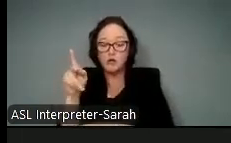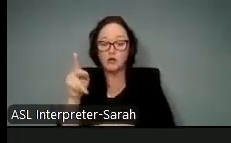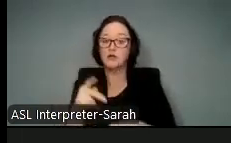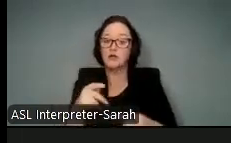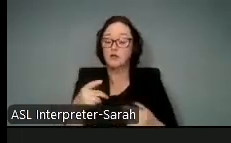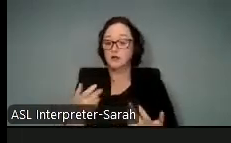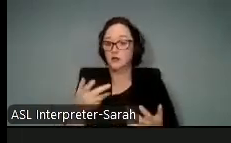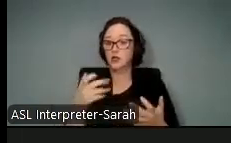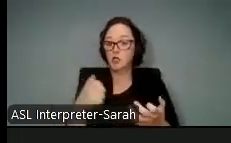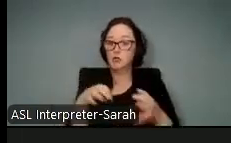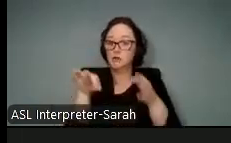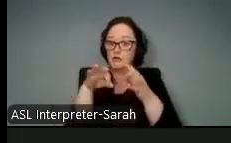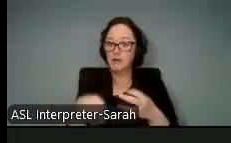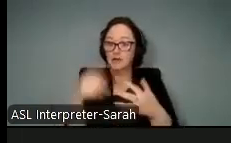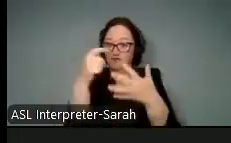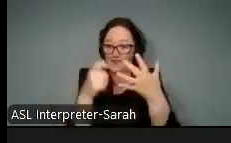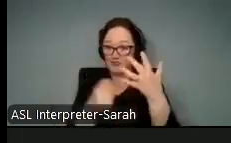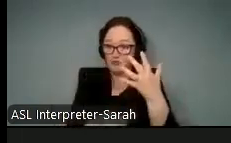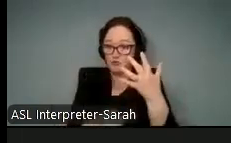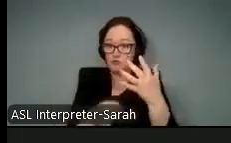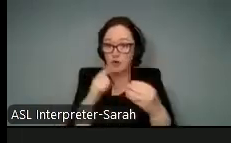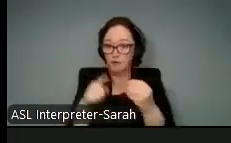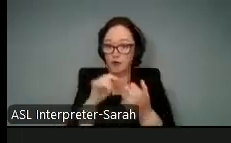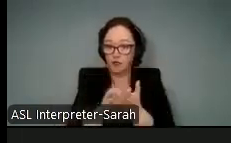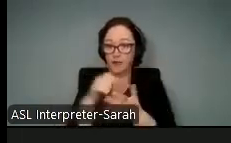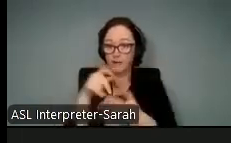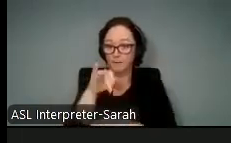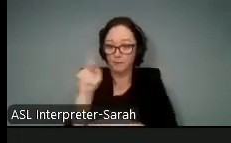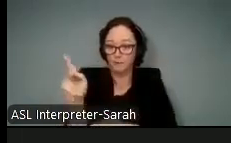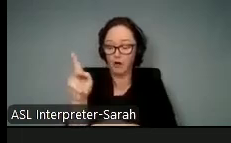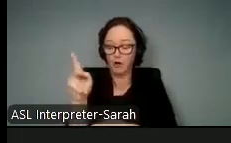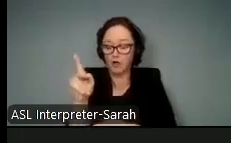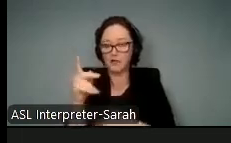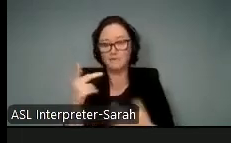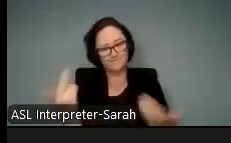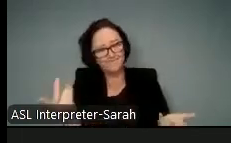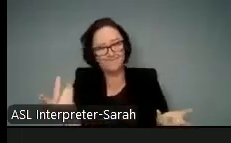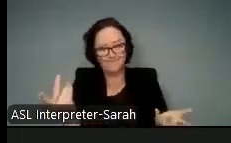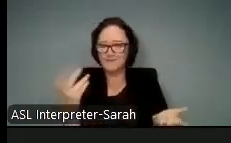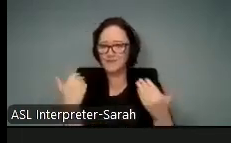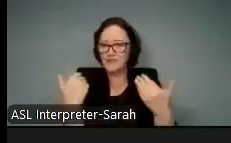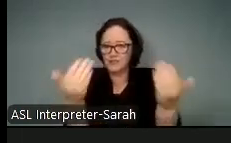and those features are displayed in the image, I would lean towards saying, "Go ahead and describe it."